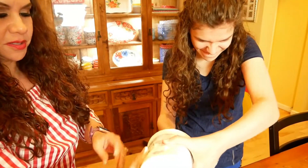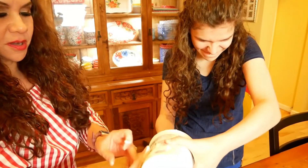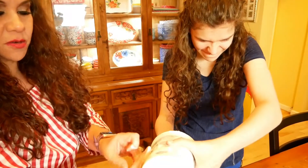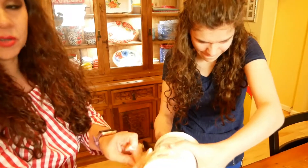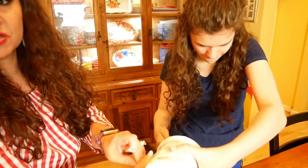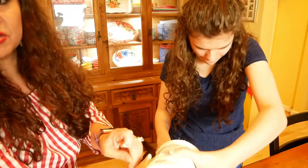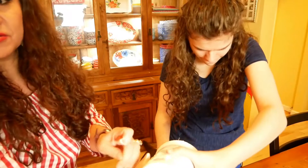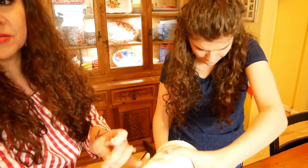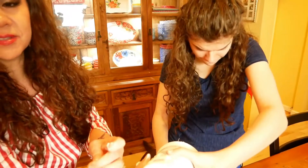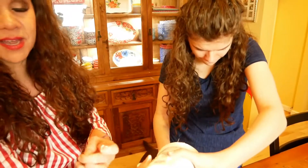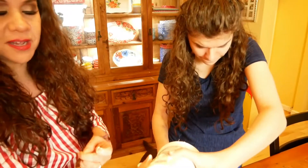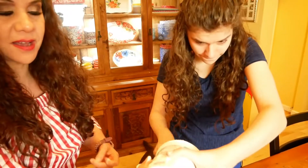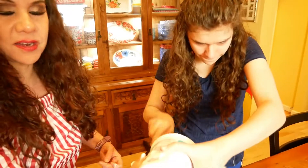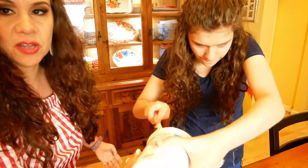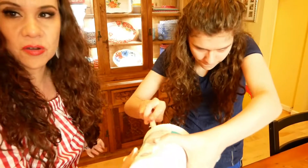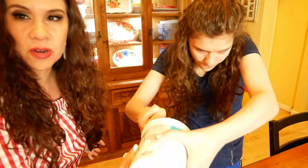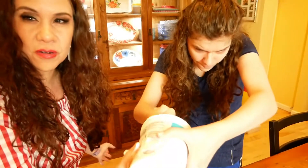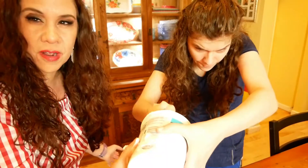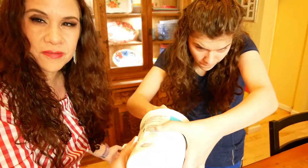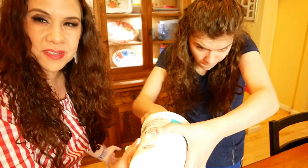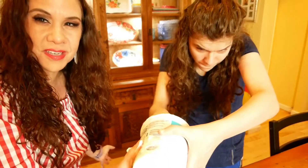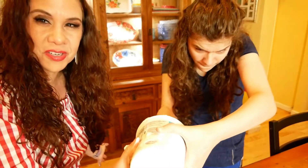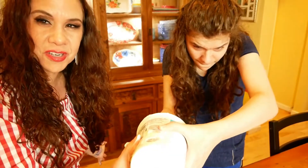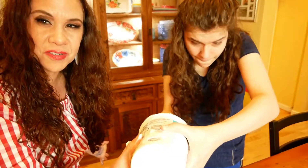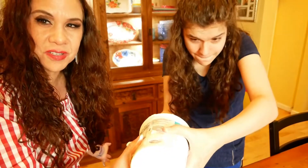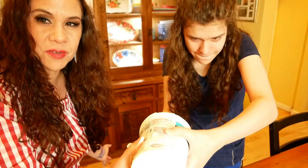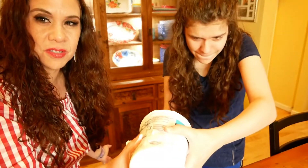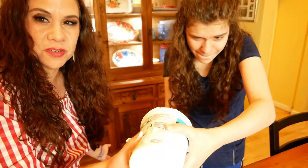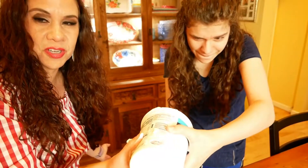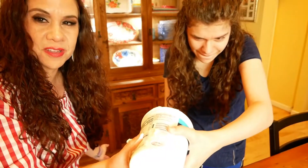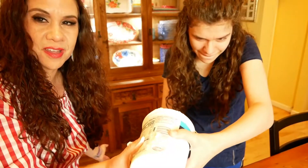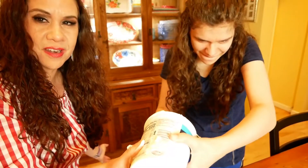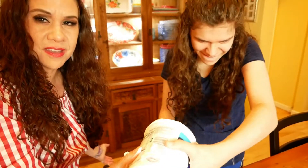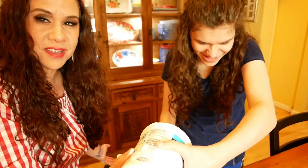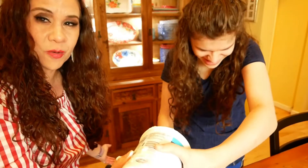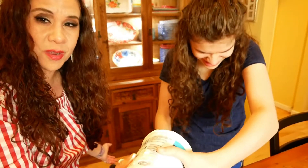so you can use any kind of yogurt i'm just like trying to do some research online i think greek